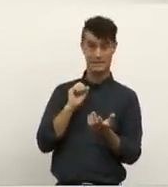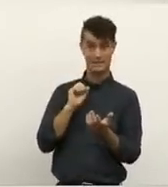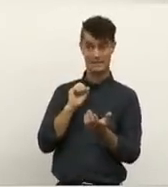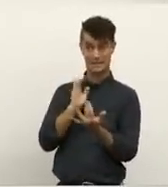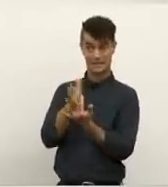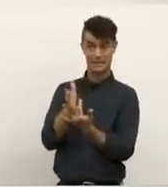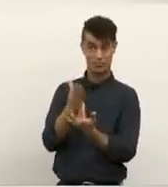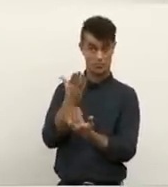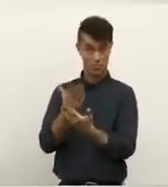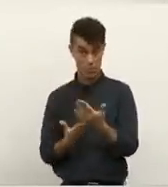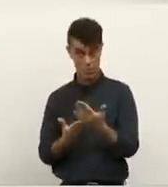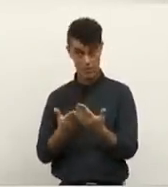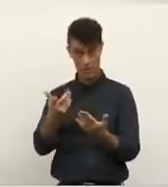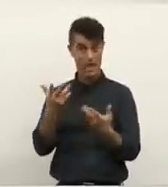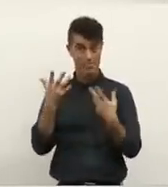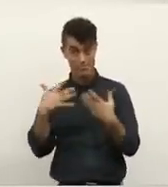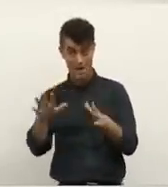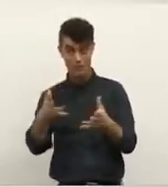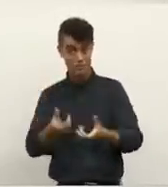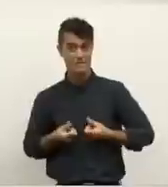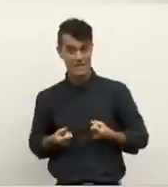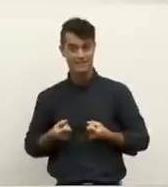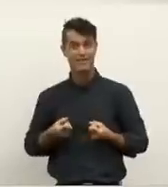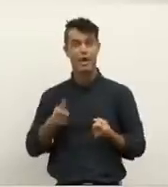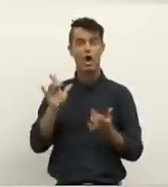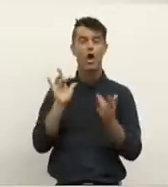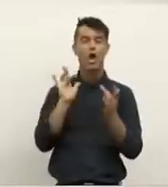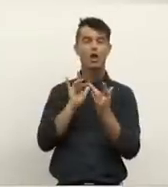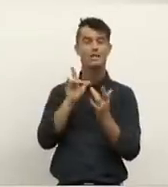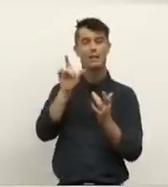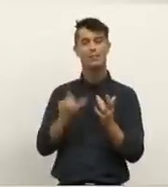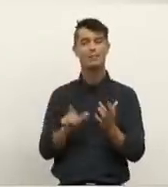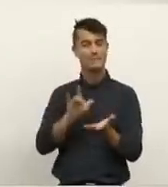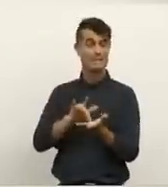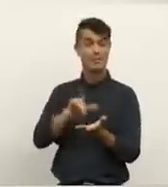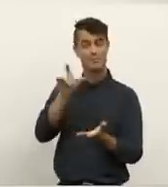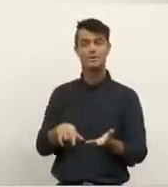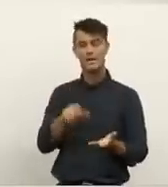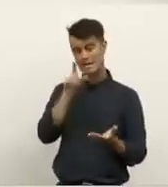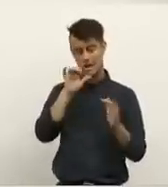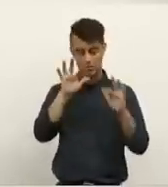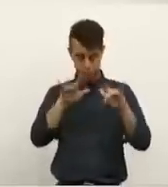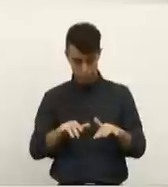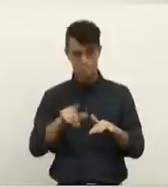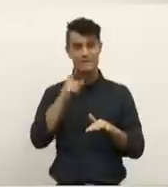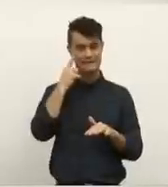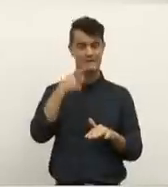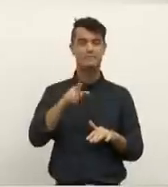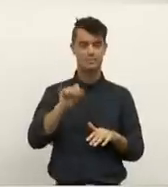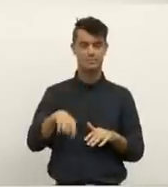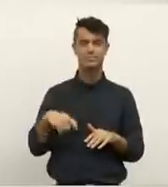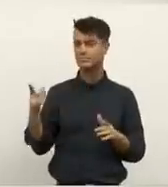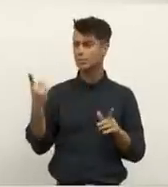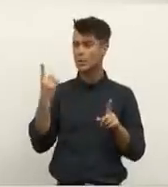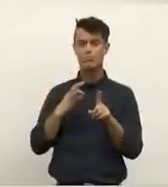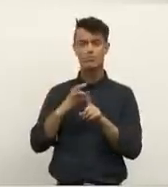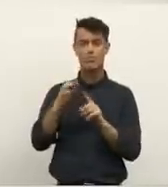and you see if it's on my file, in our system, the contact centre can easily go and one of the improvements that Lloyd and the team worked hard on bringing